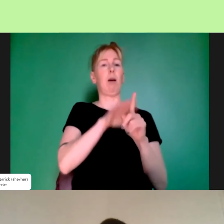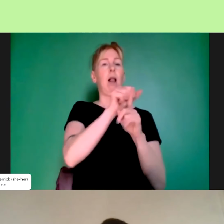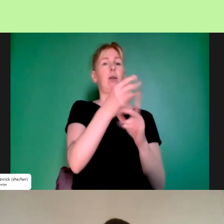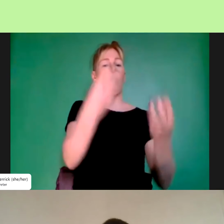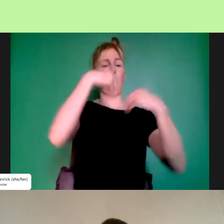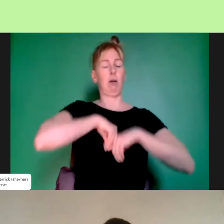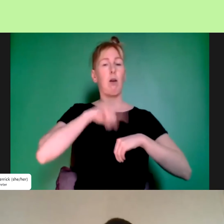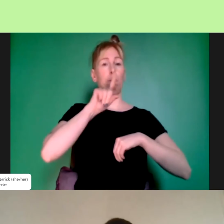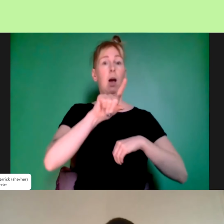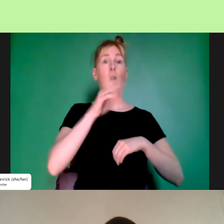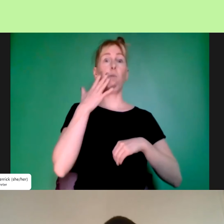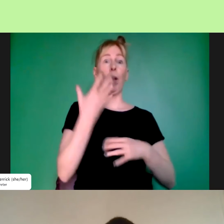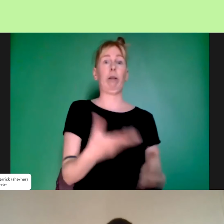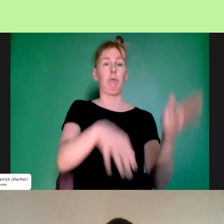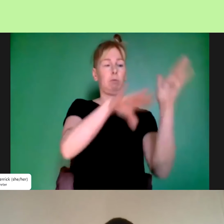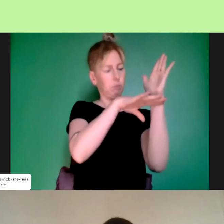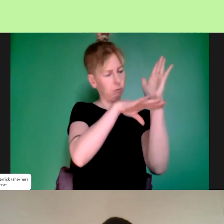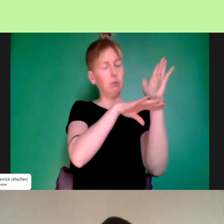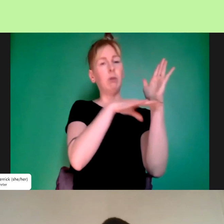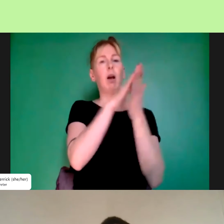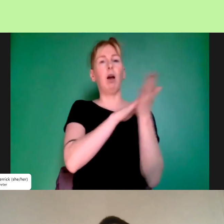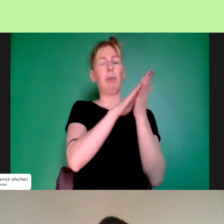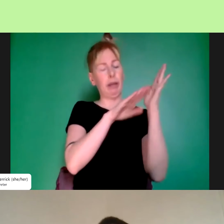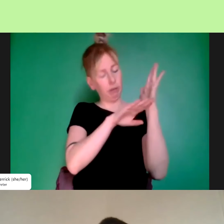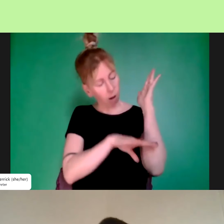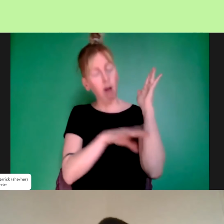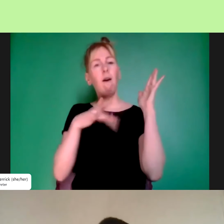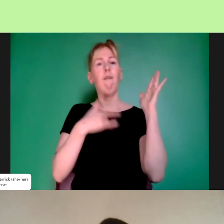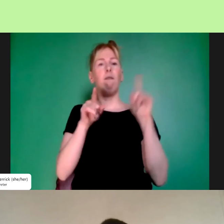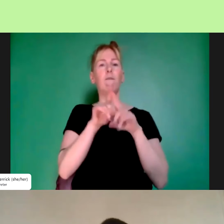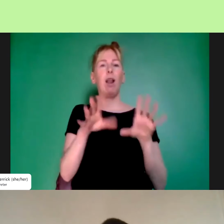that's the thing where you're sort of thinking about being working class as being in